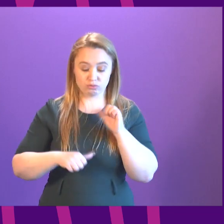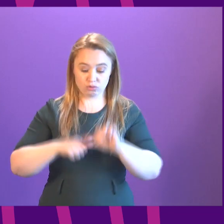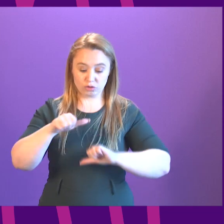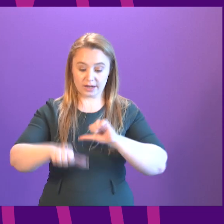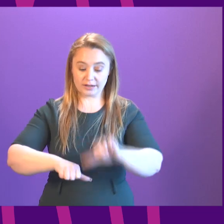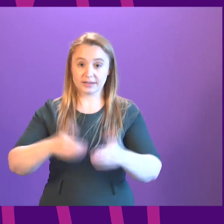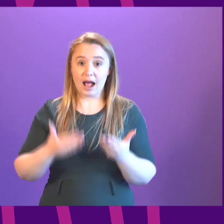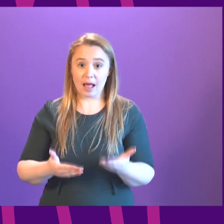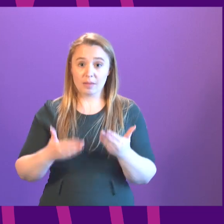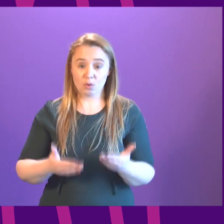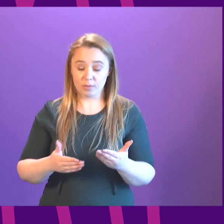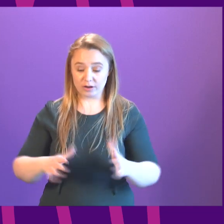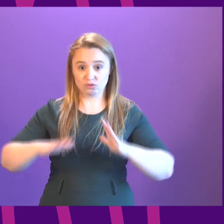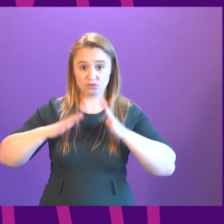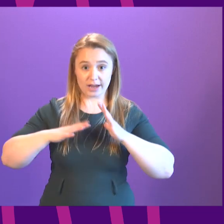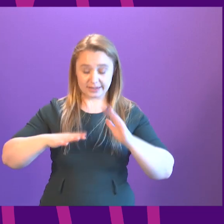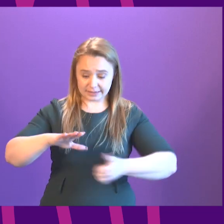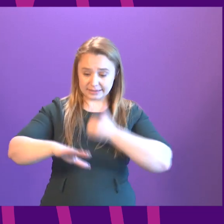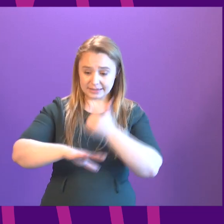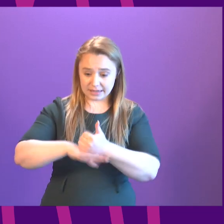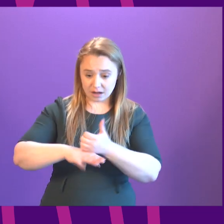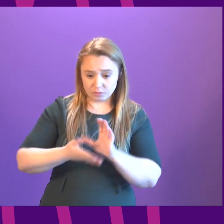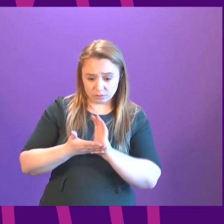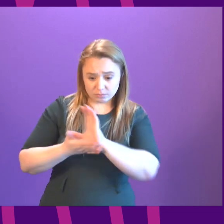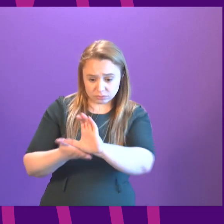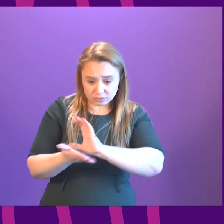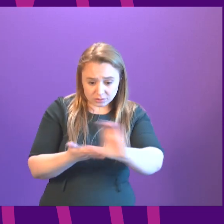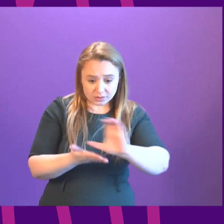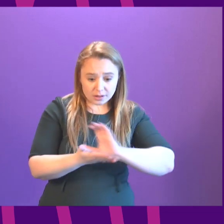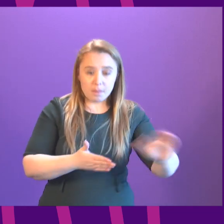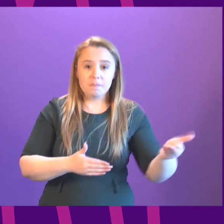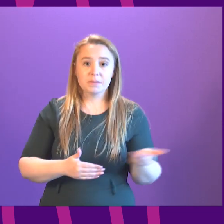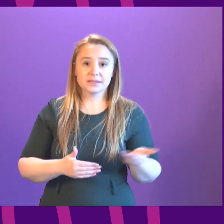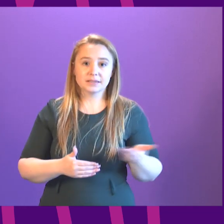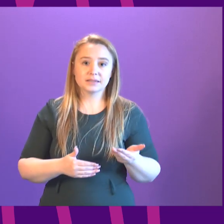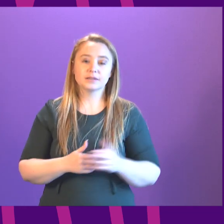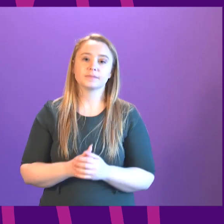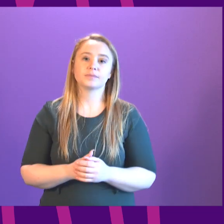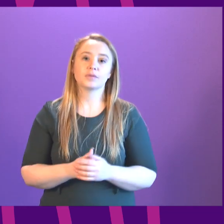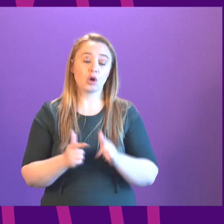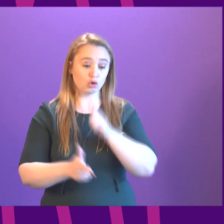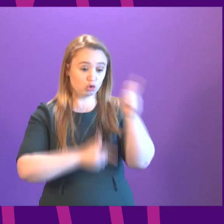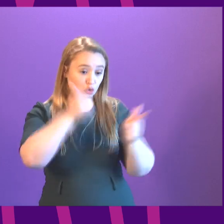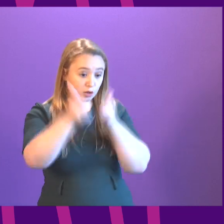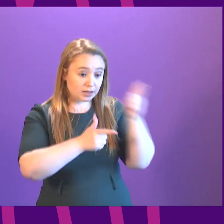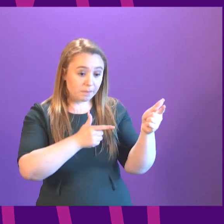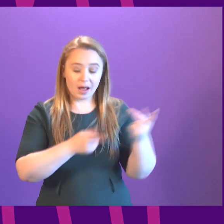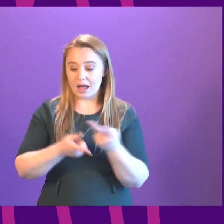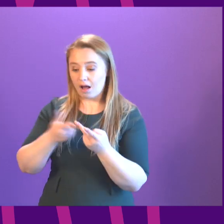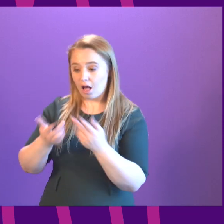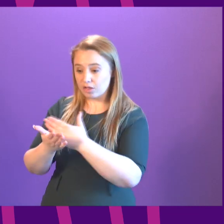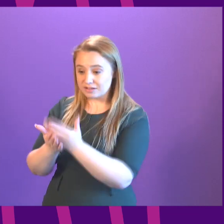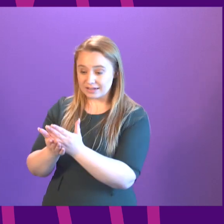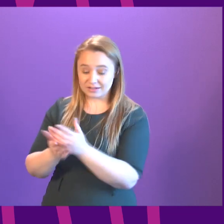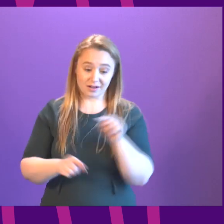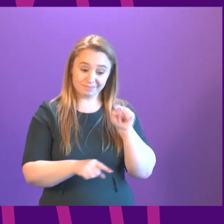way to get that money flowing to businesses as quickly as possible.